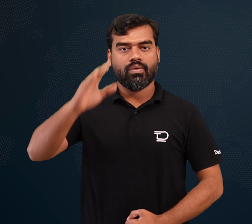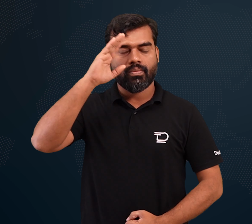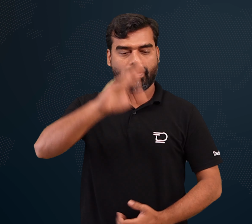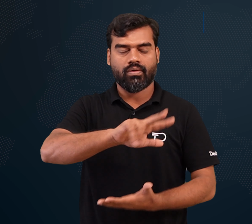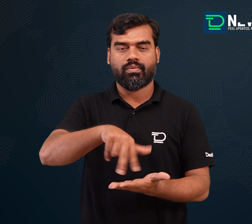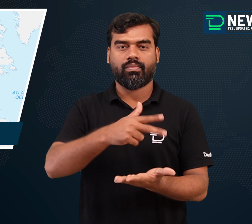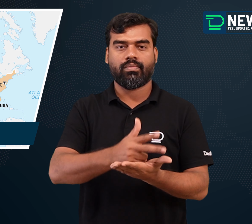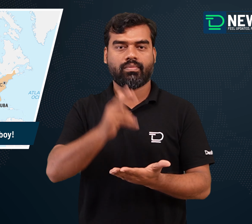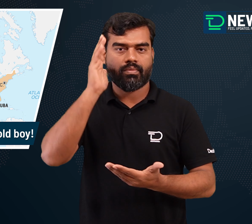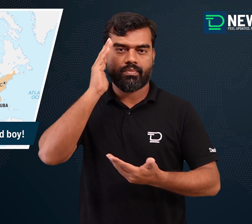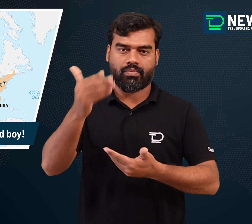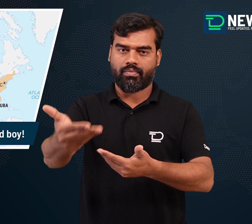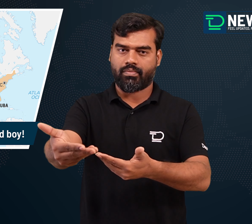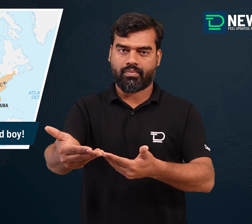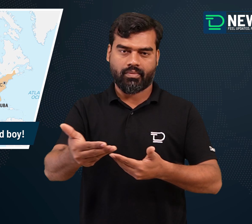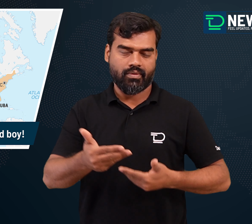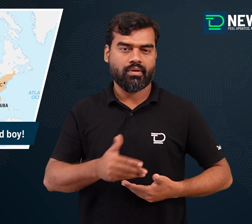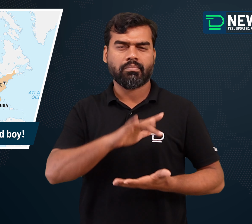Hi, welcome to Deaf Talks news.